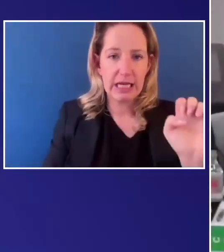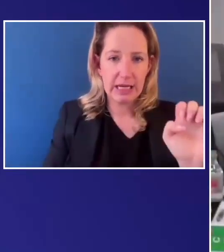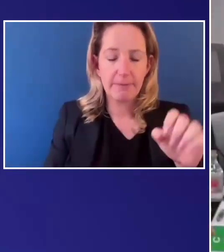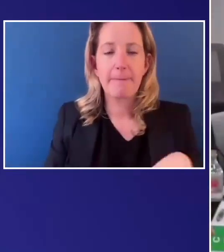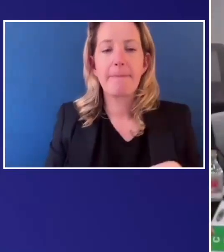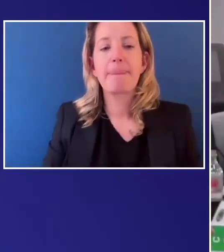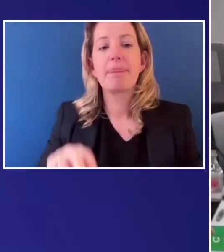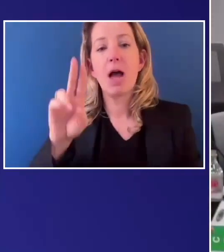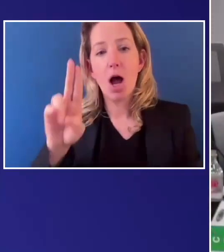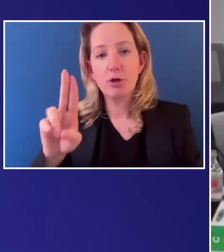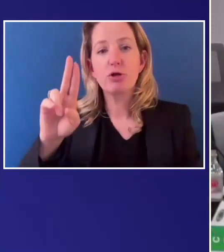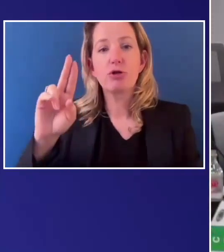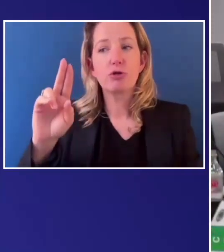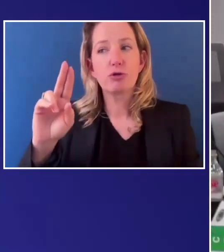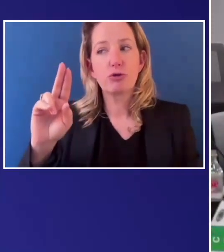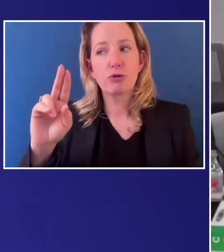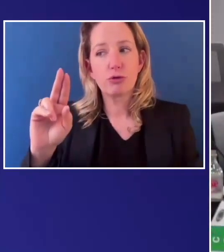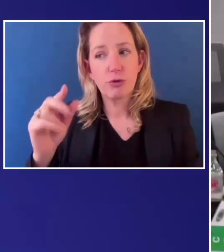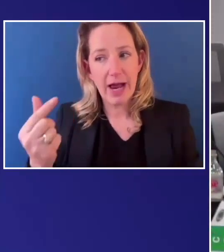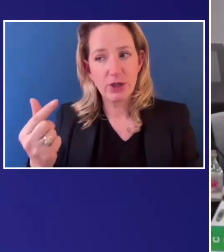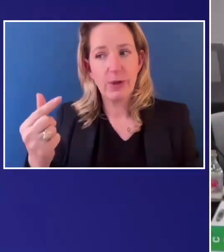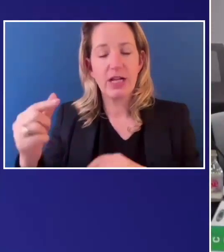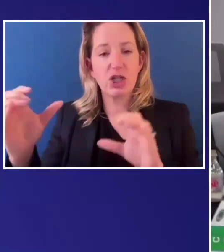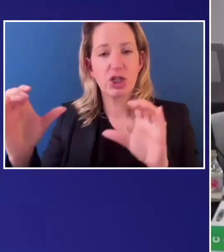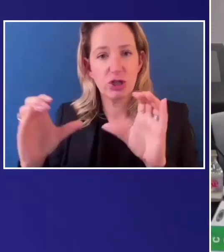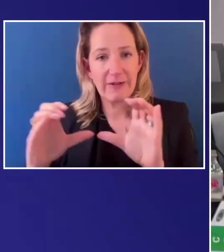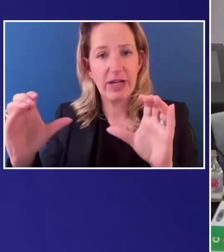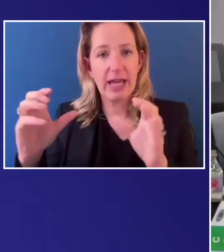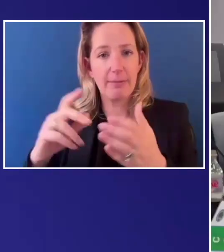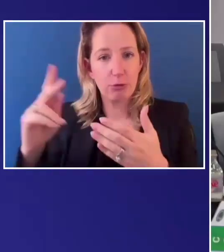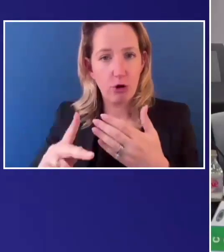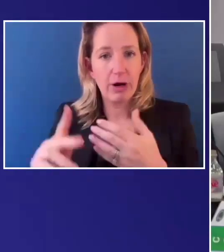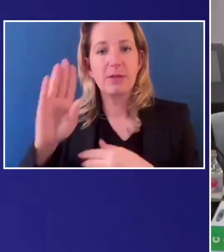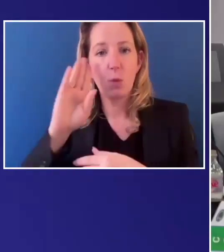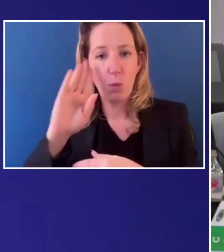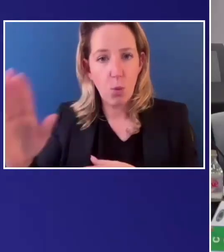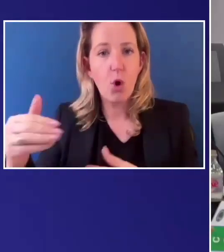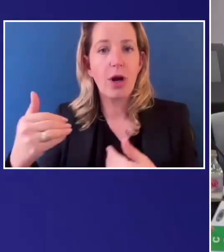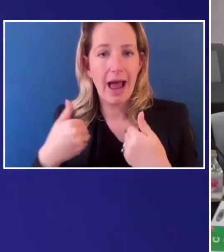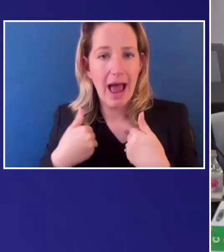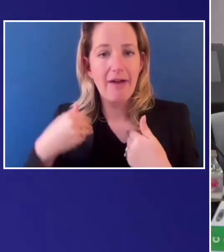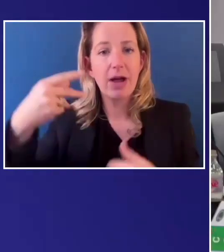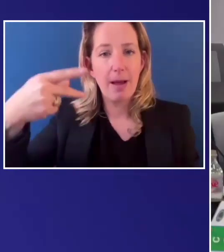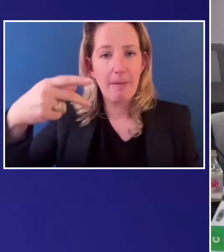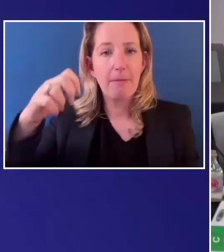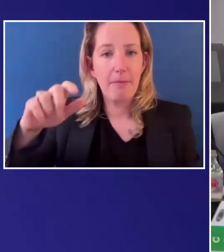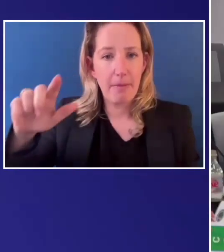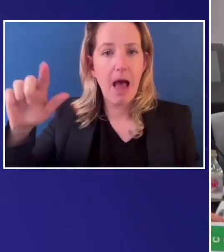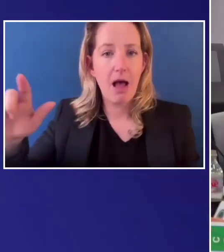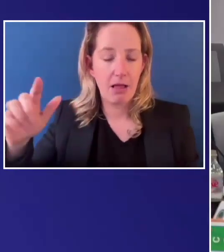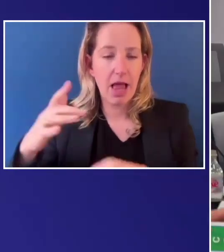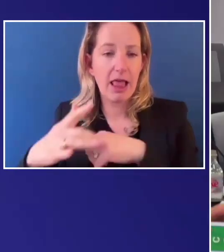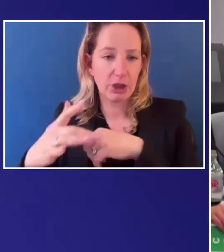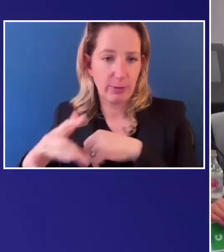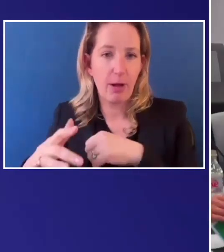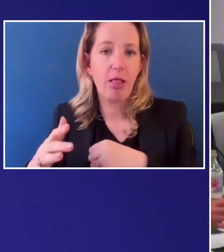certificate programs would retain Pell eligibility. So there would be funding, there would be a way to rightsize that